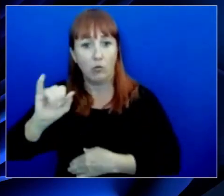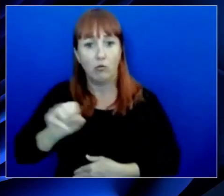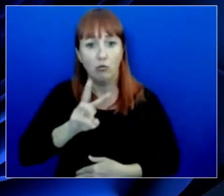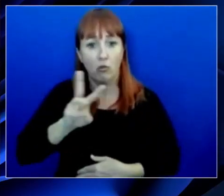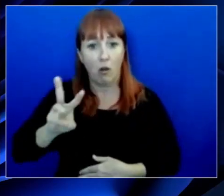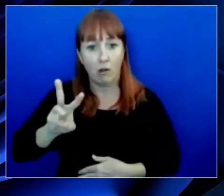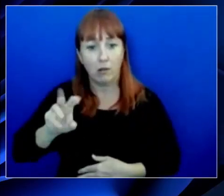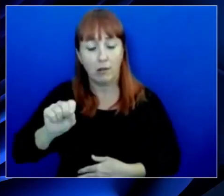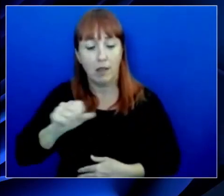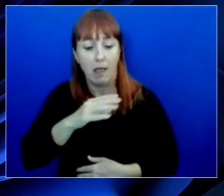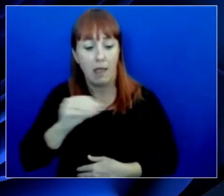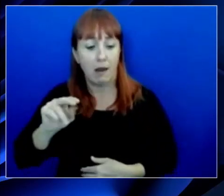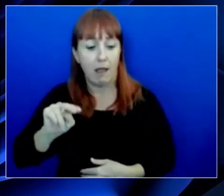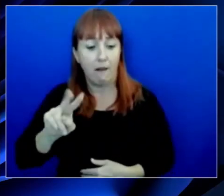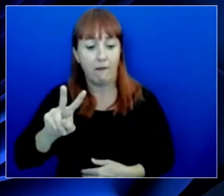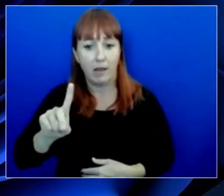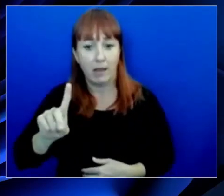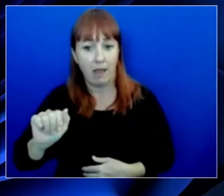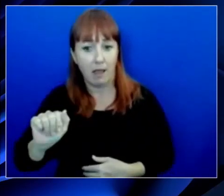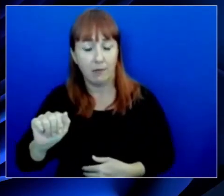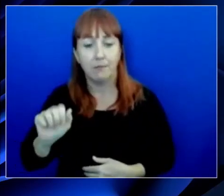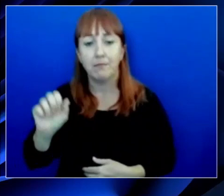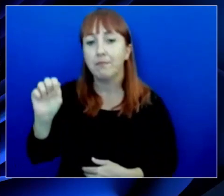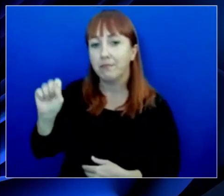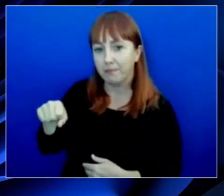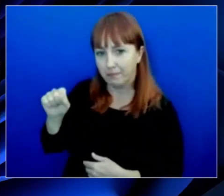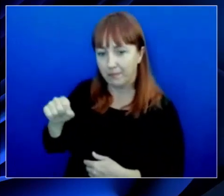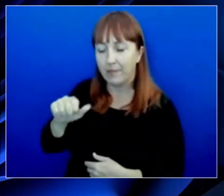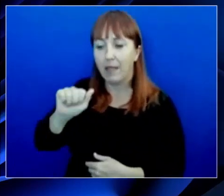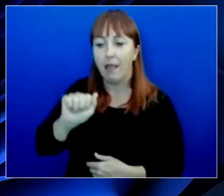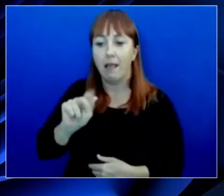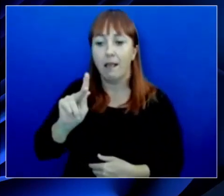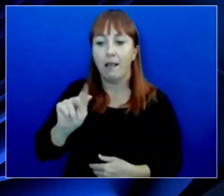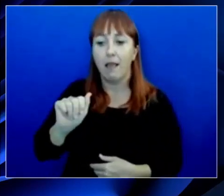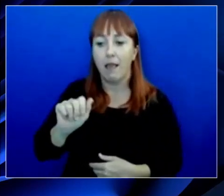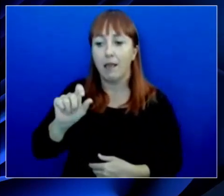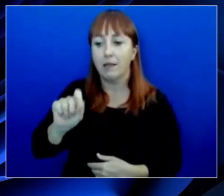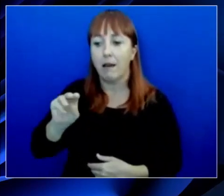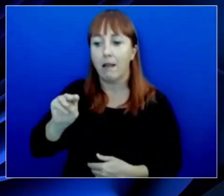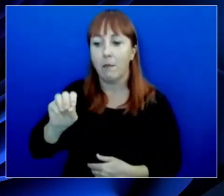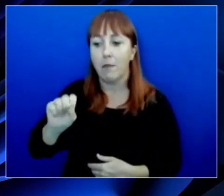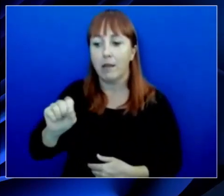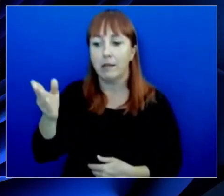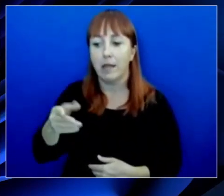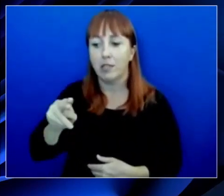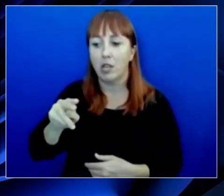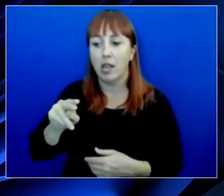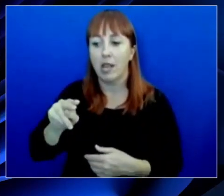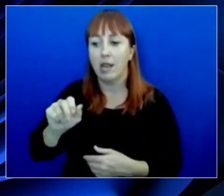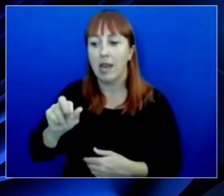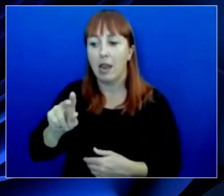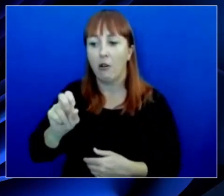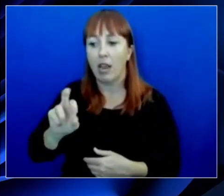so again you can refer to the narrator user guide at AKA.ms/narratorguide or you can